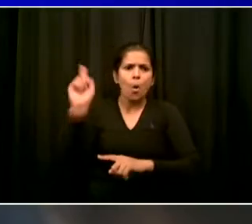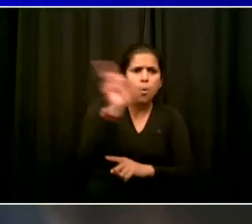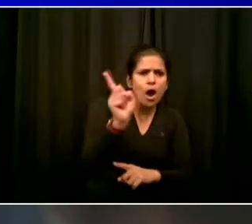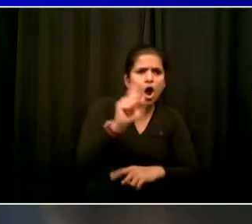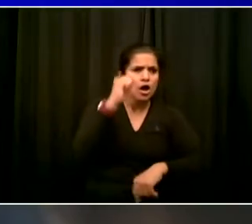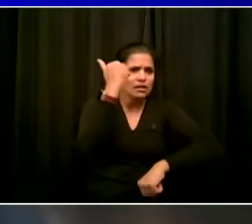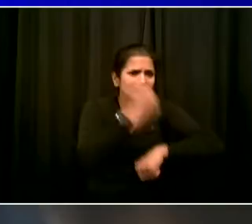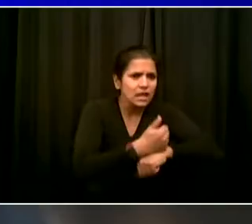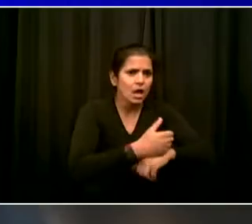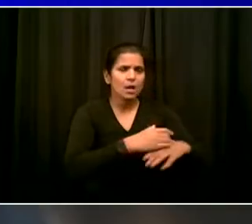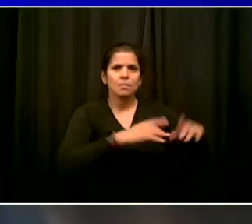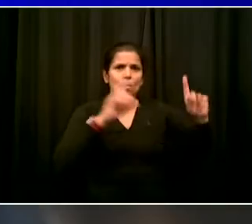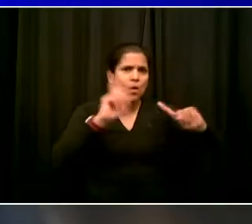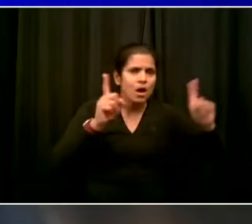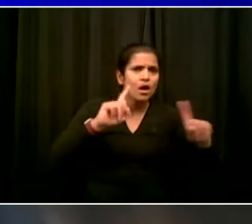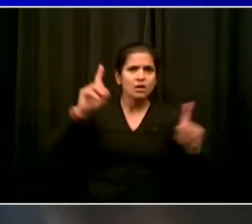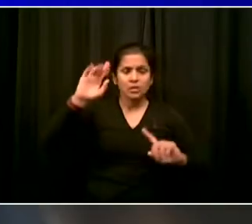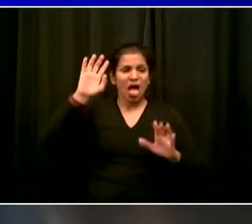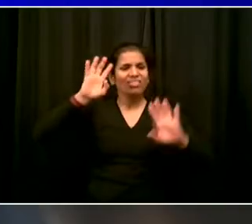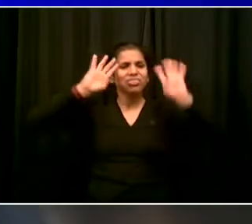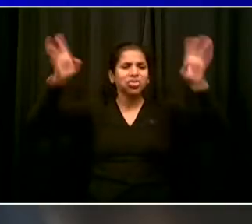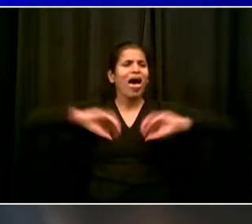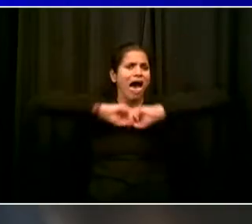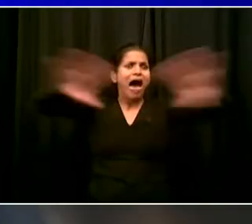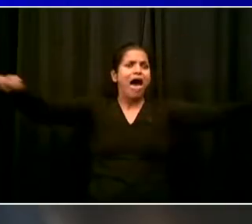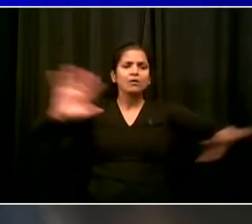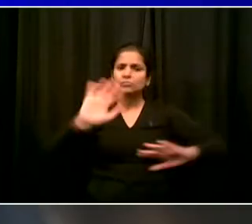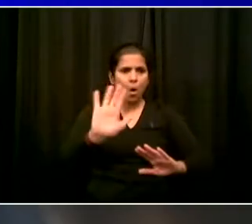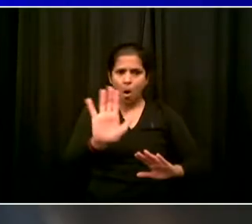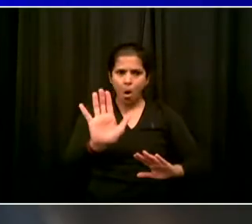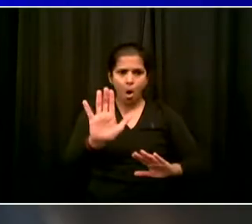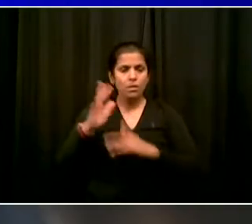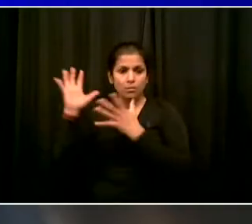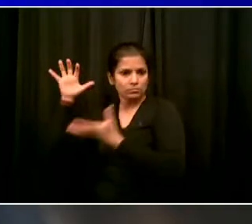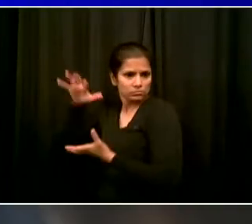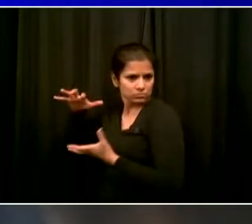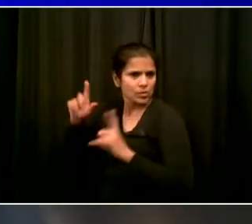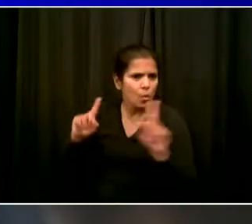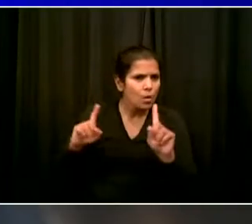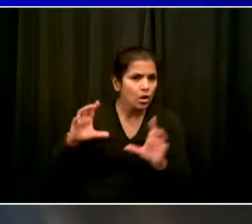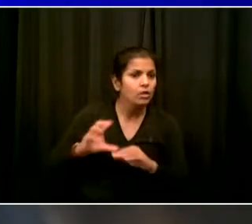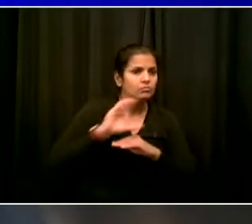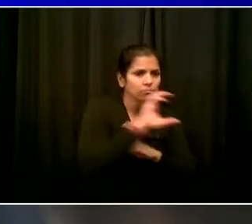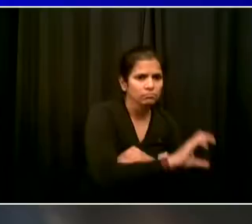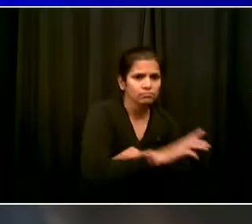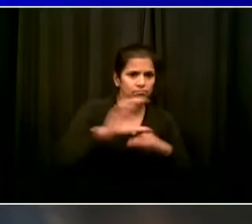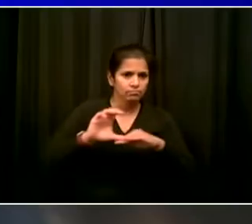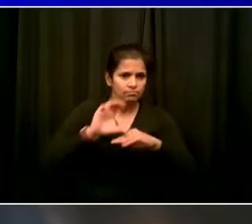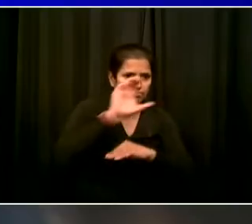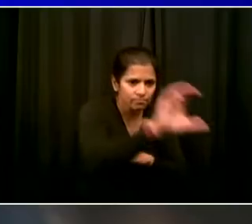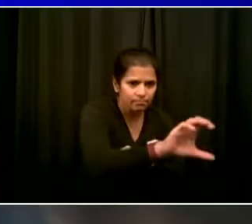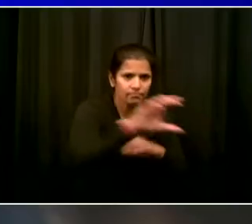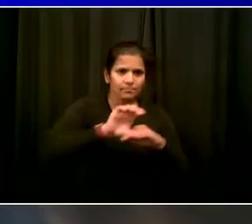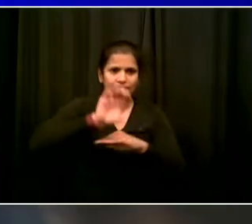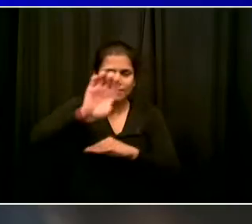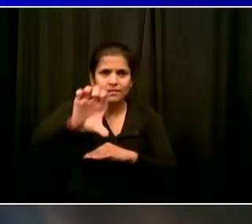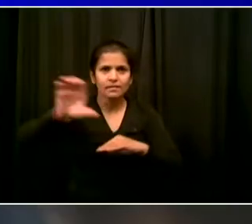HAVE THE GREATEST NEED AND NEED TO GET THE VACCIIEN IN THE F FRT EFFORTS.